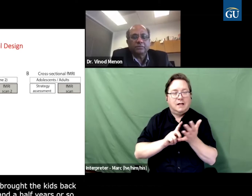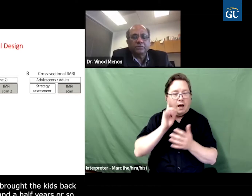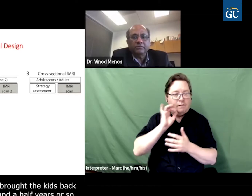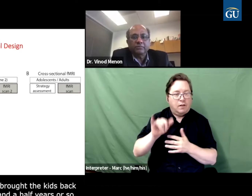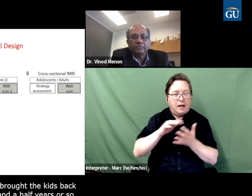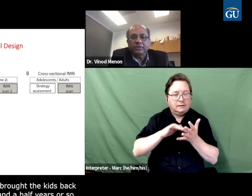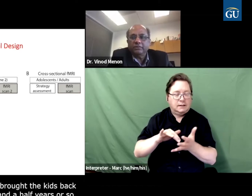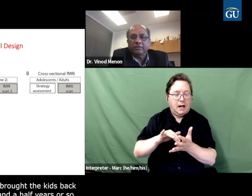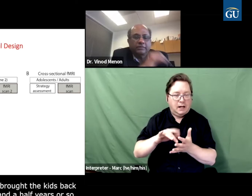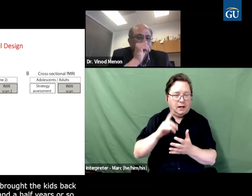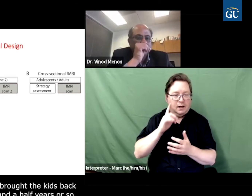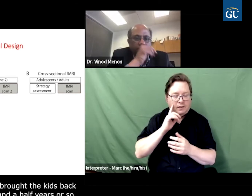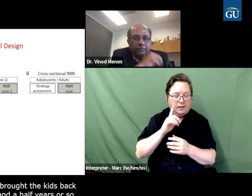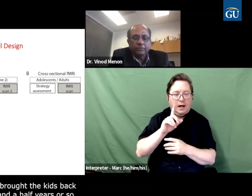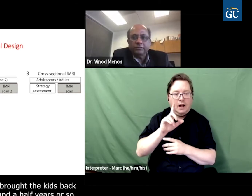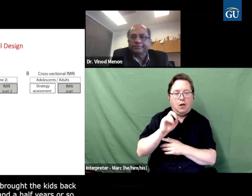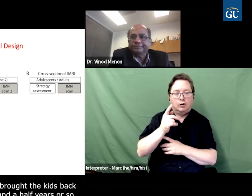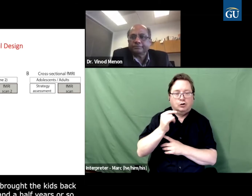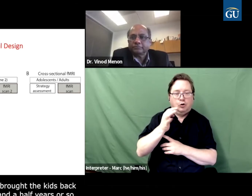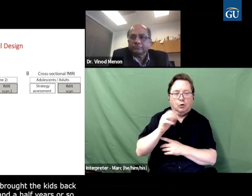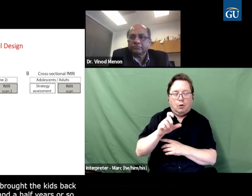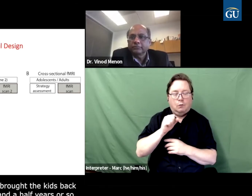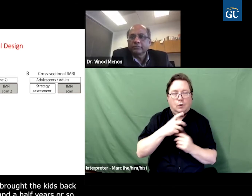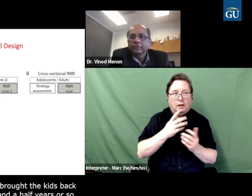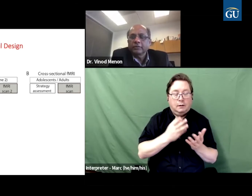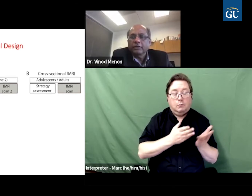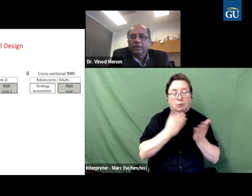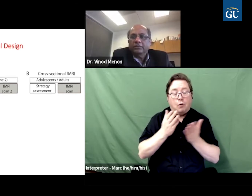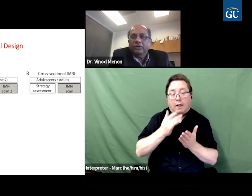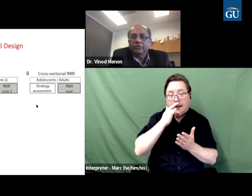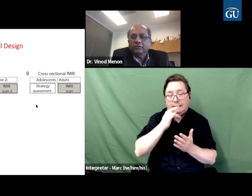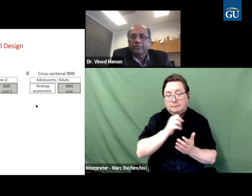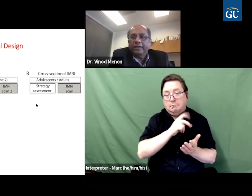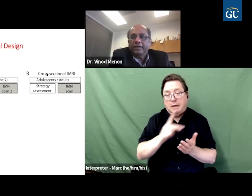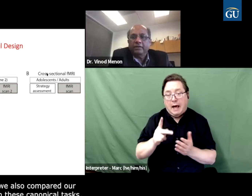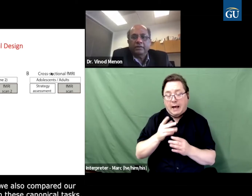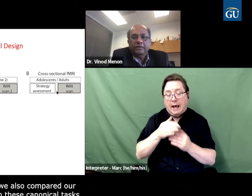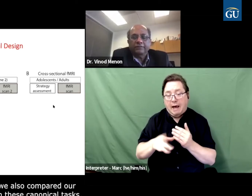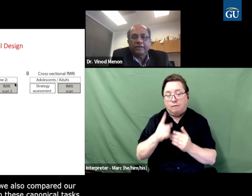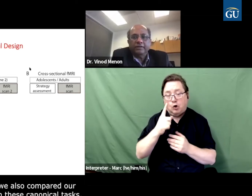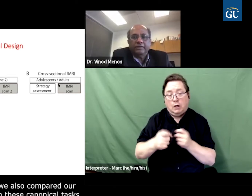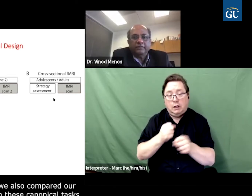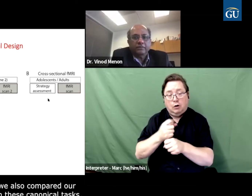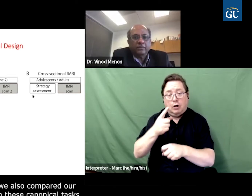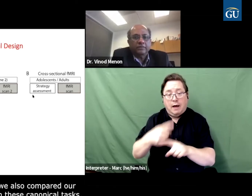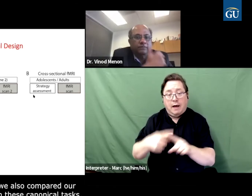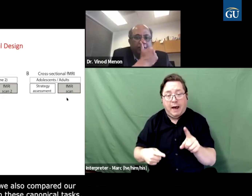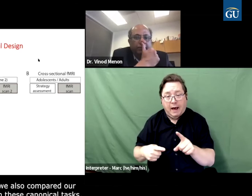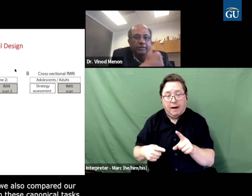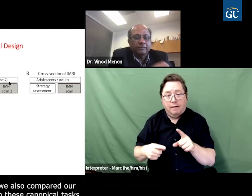the kids back after one and a half years or so